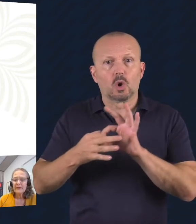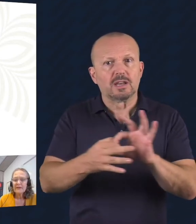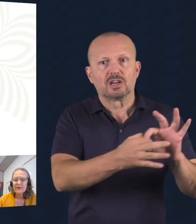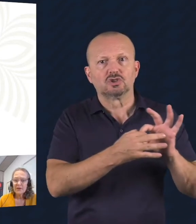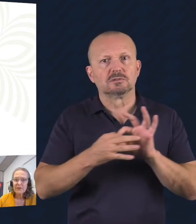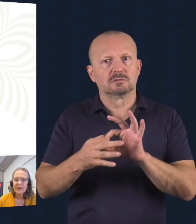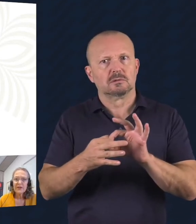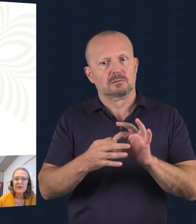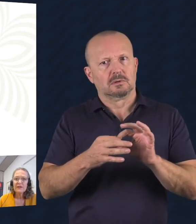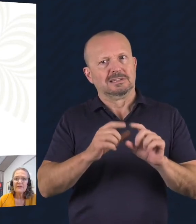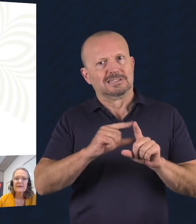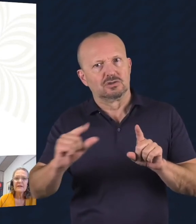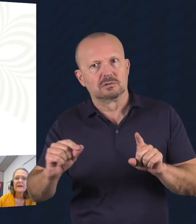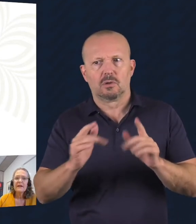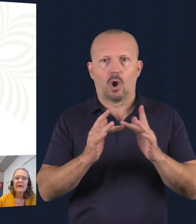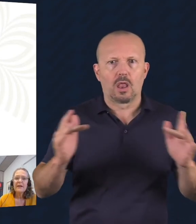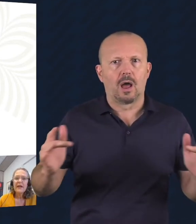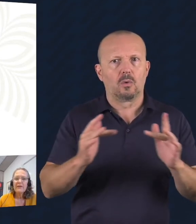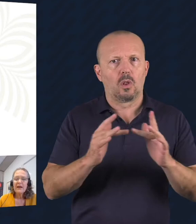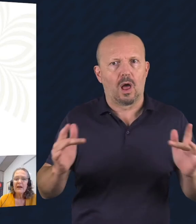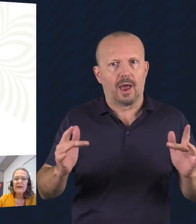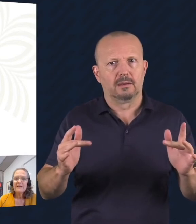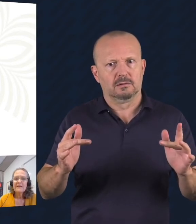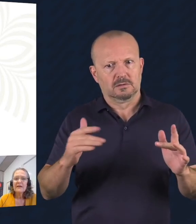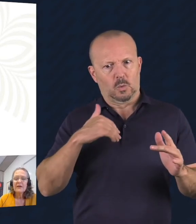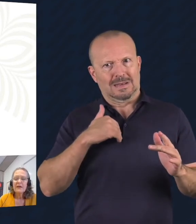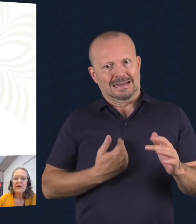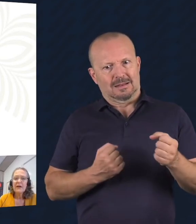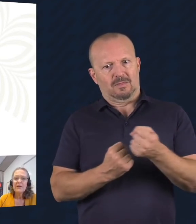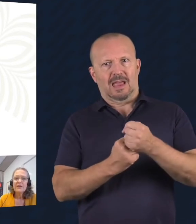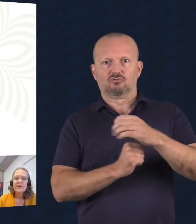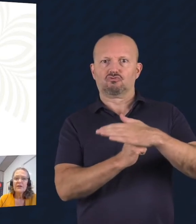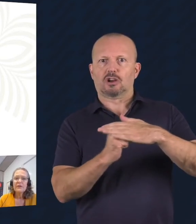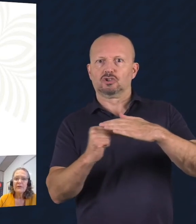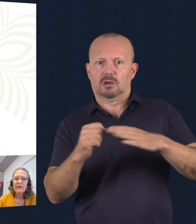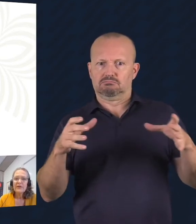social connections, and that reliance on digital infrastructure